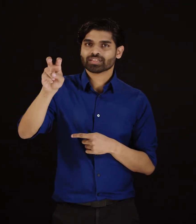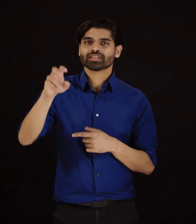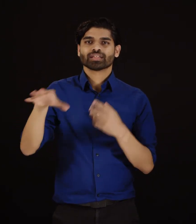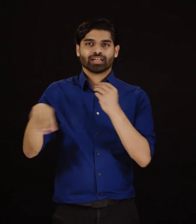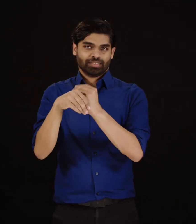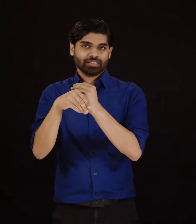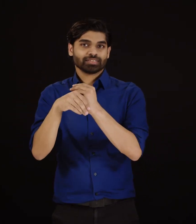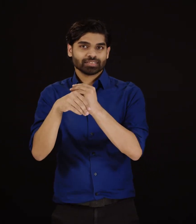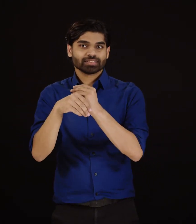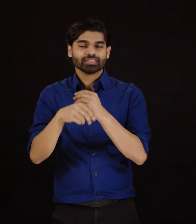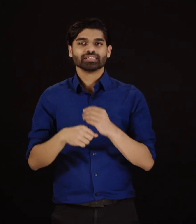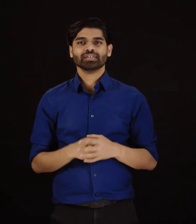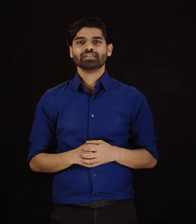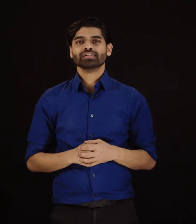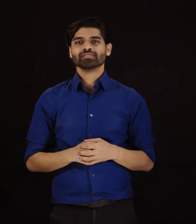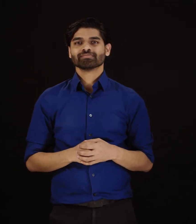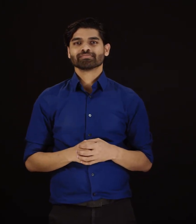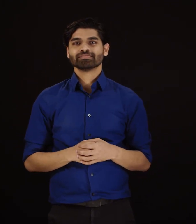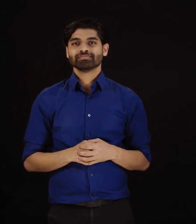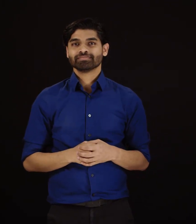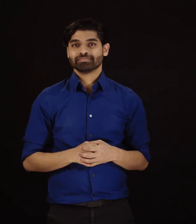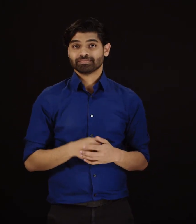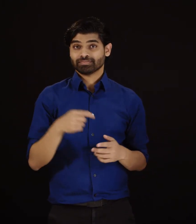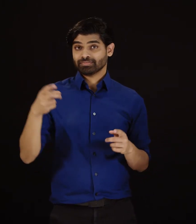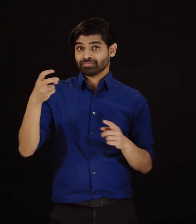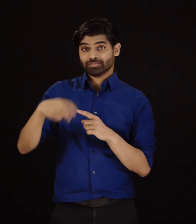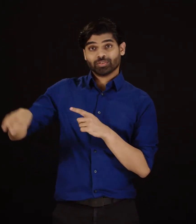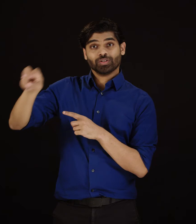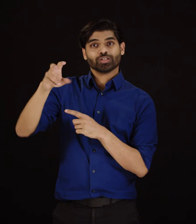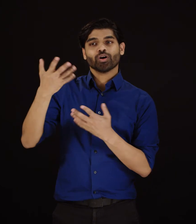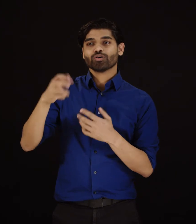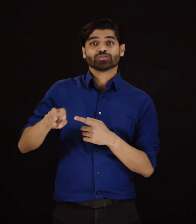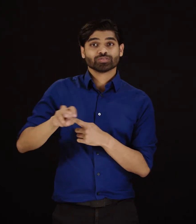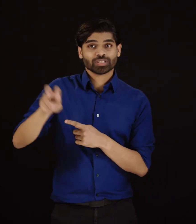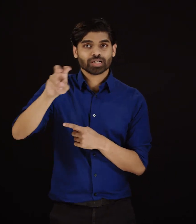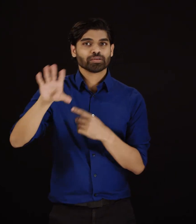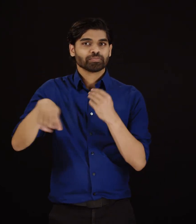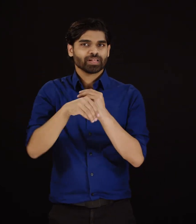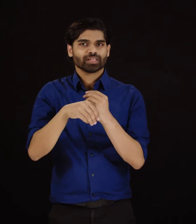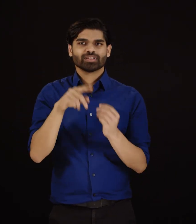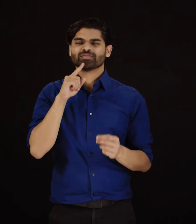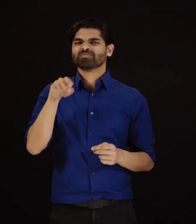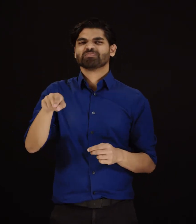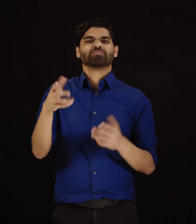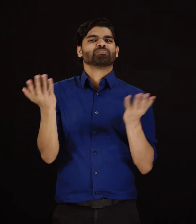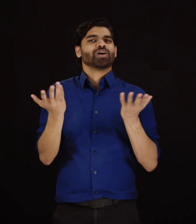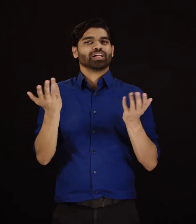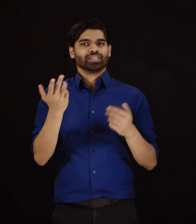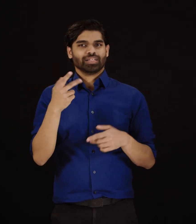their plan, usually with no commitment beyond that billing cycle and without changing the plan itself. Depending on